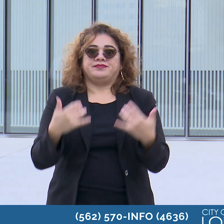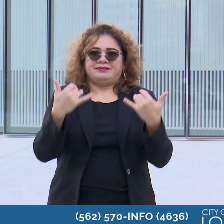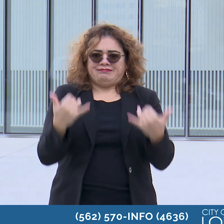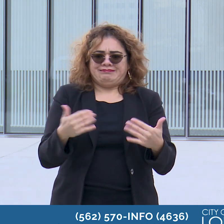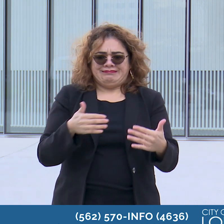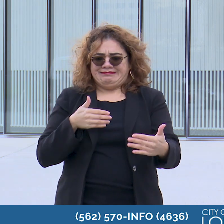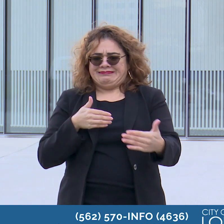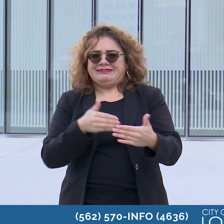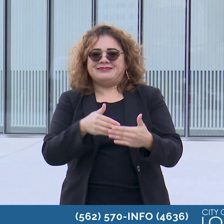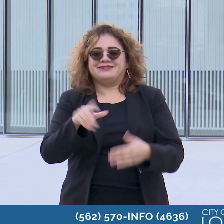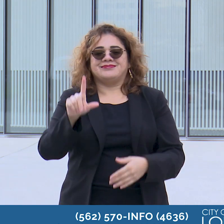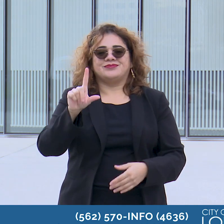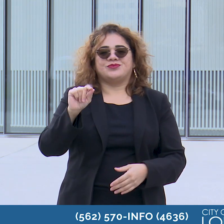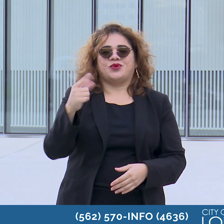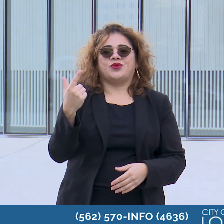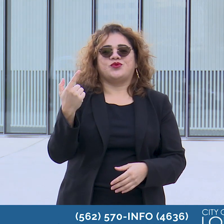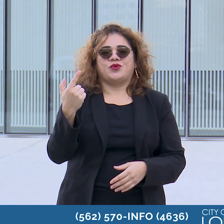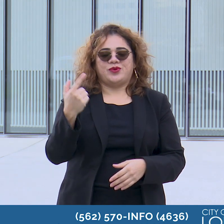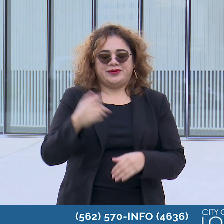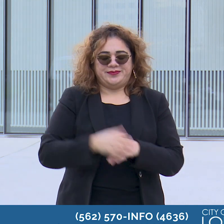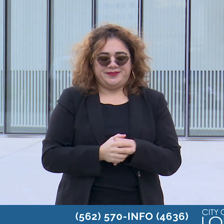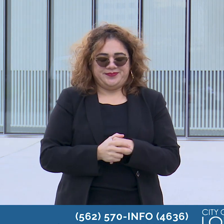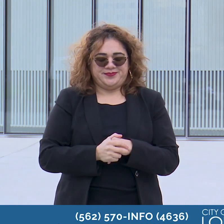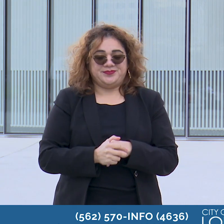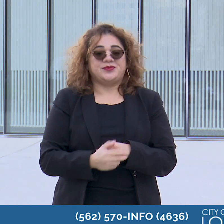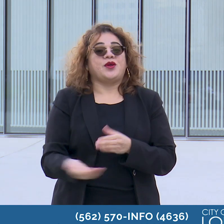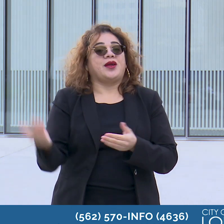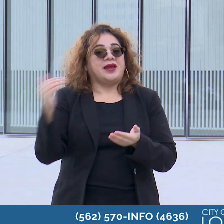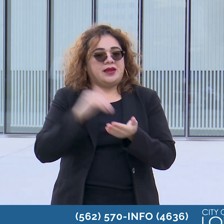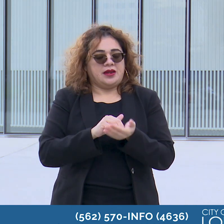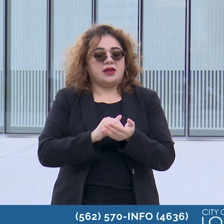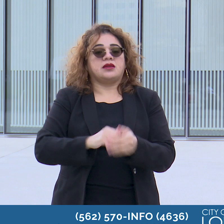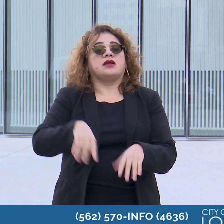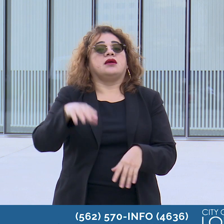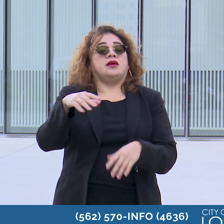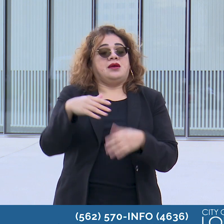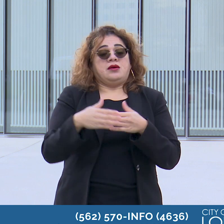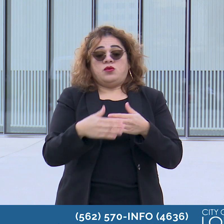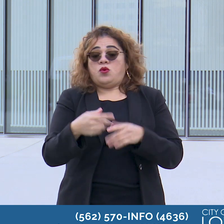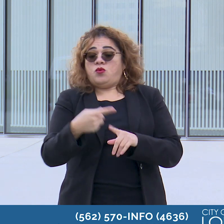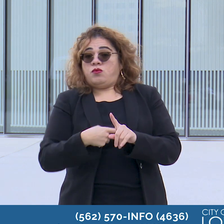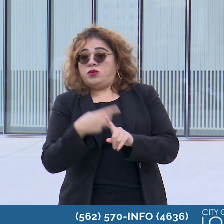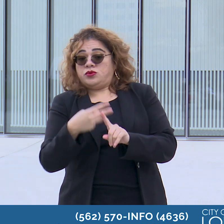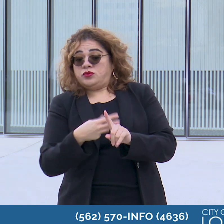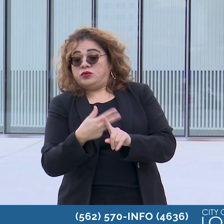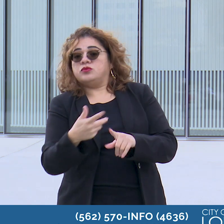And all of those folks are in the first few months as more and more vaccines come in.